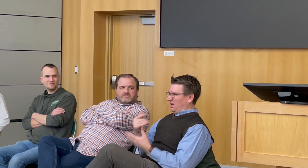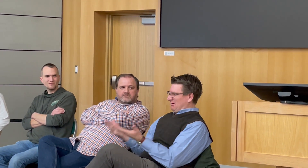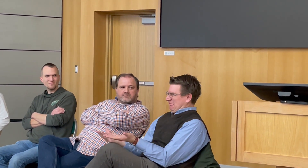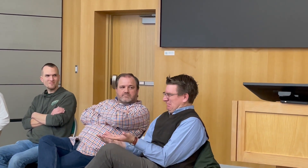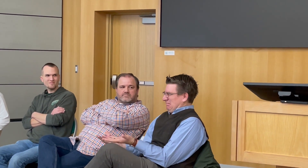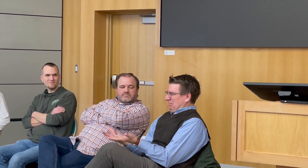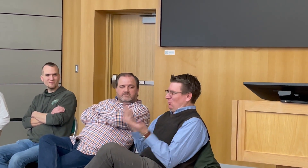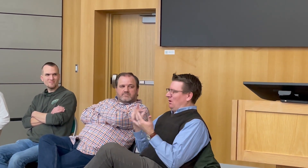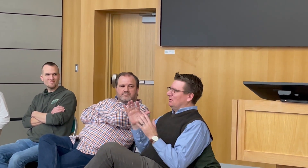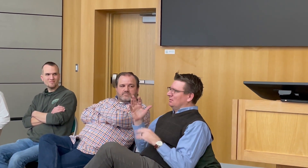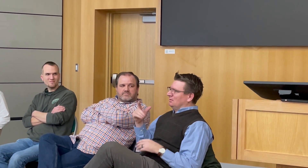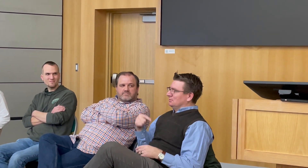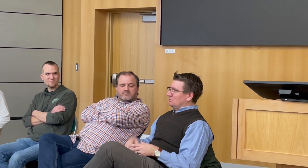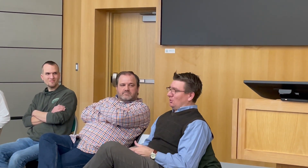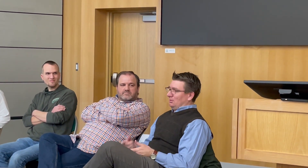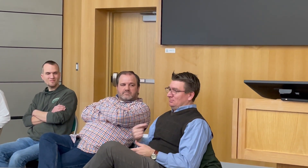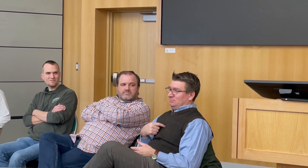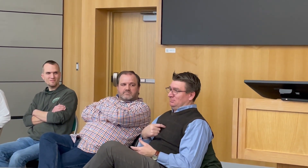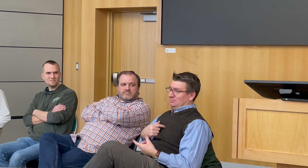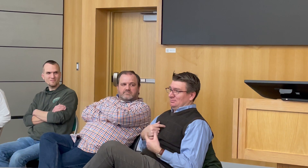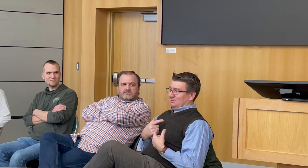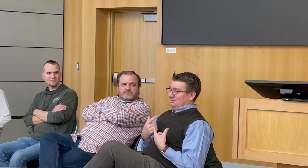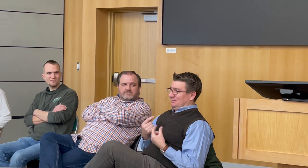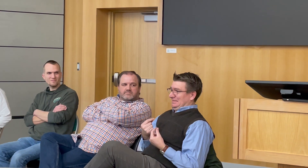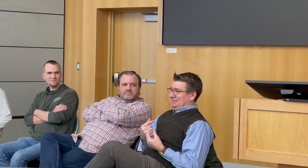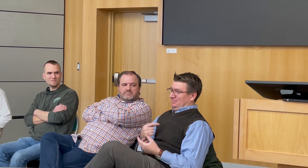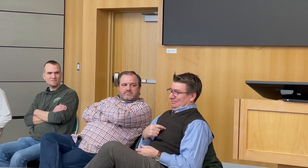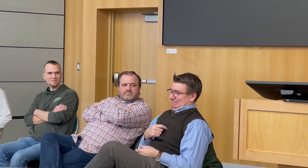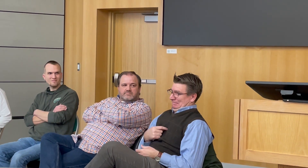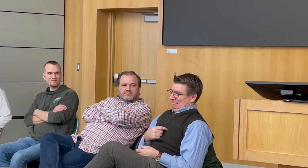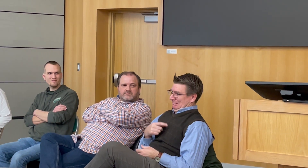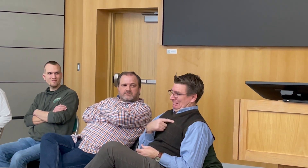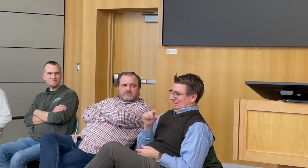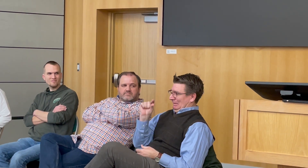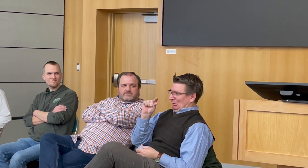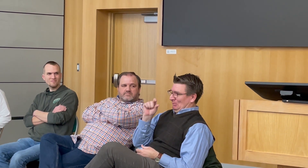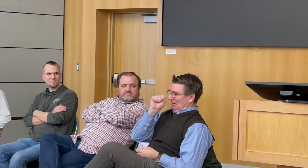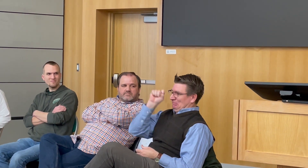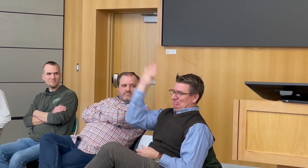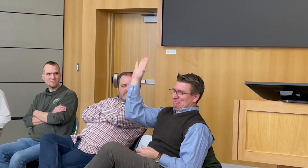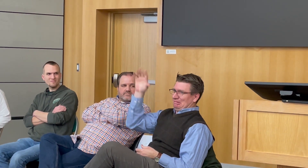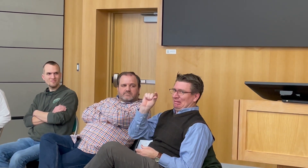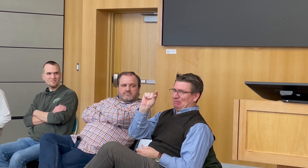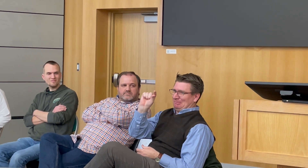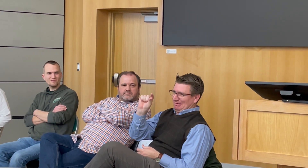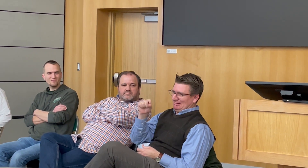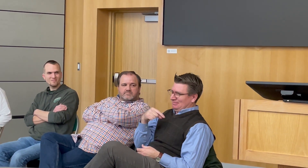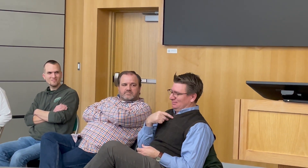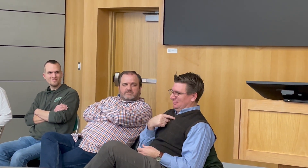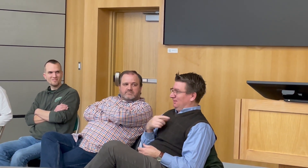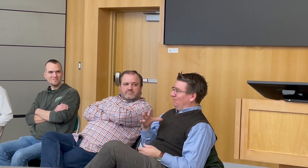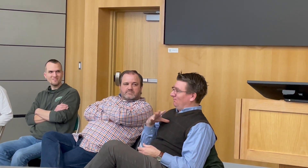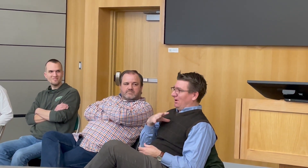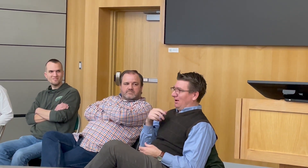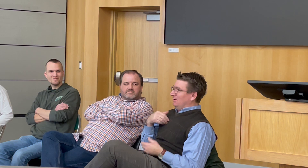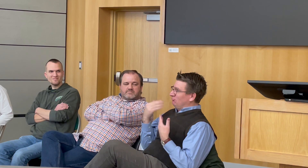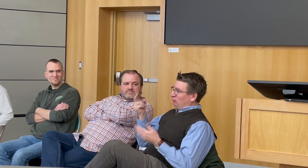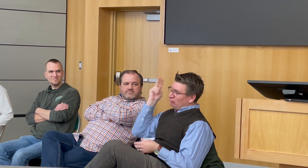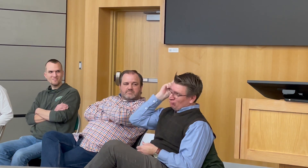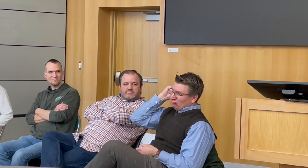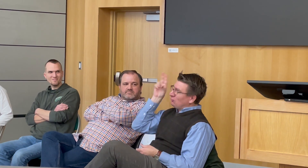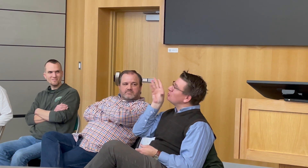like why why does this keep coming up why so I was like I'm going to rebel against you a bit